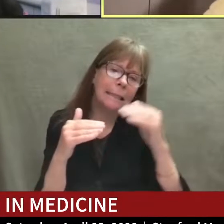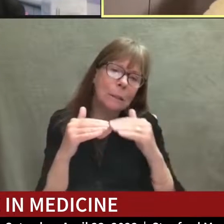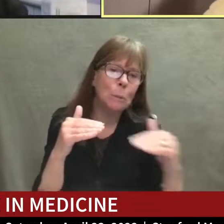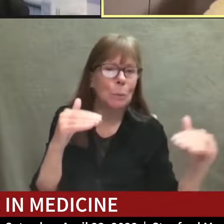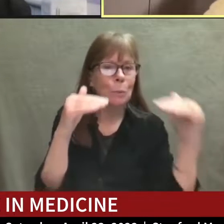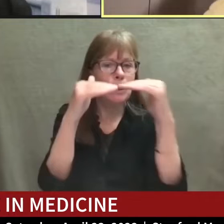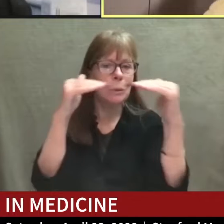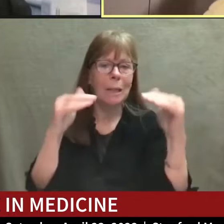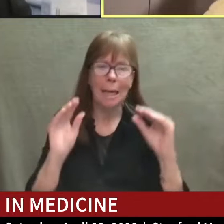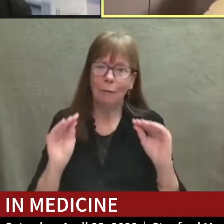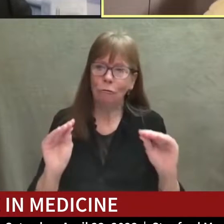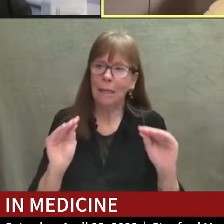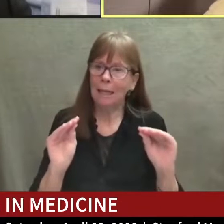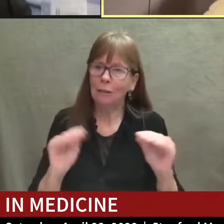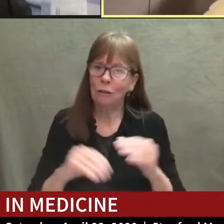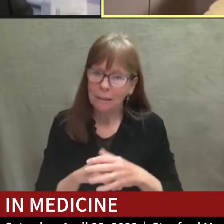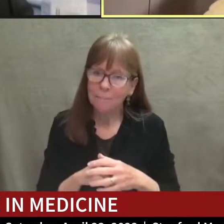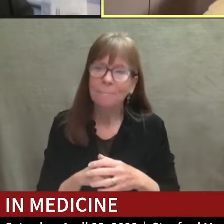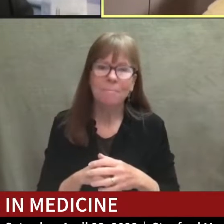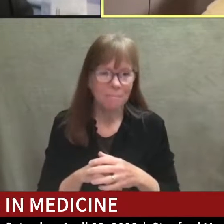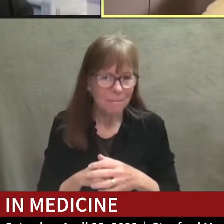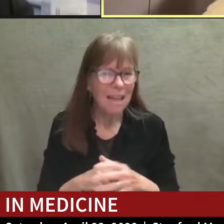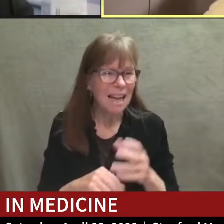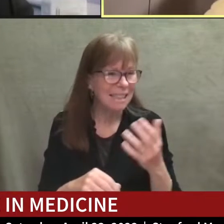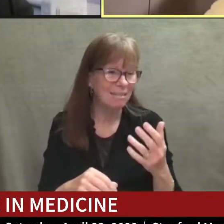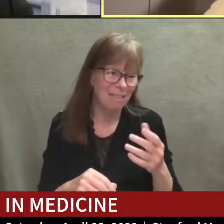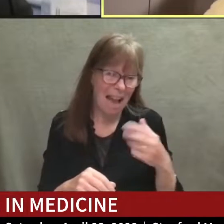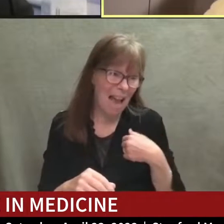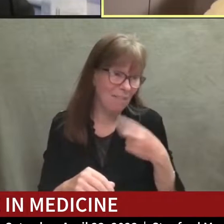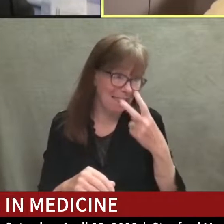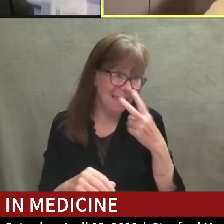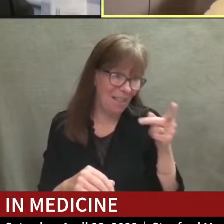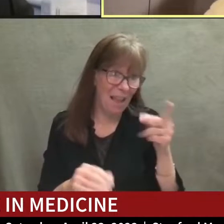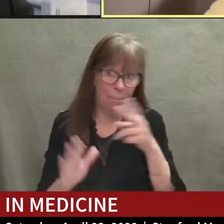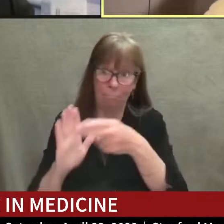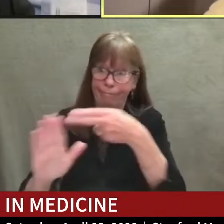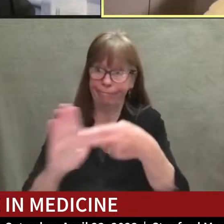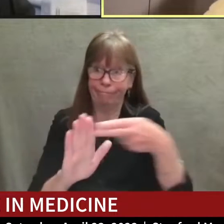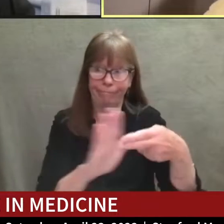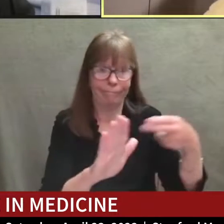really does leave out a lot of people, and I think the earlier comments by Lizzie